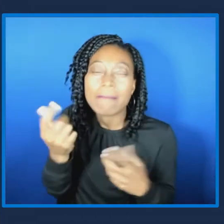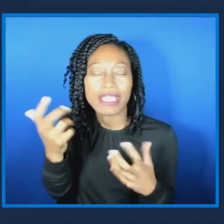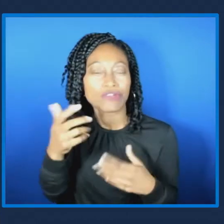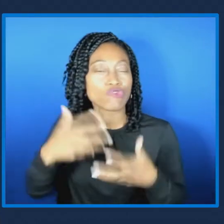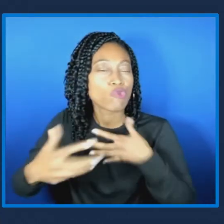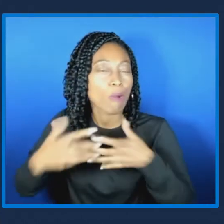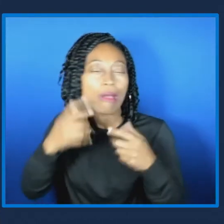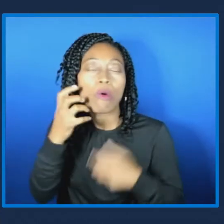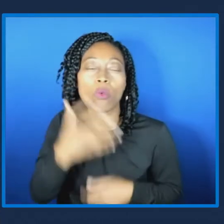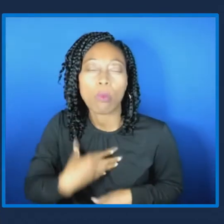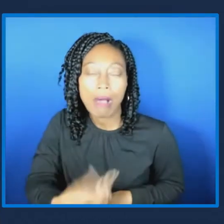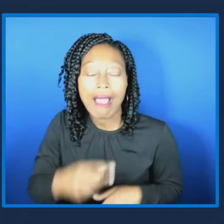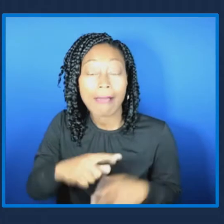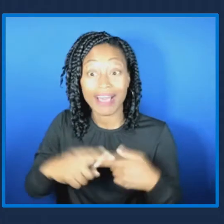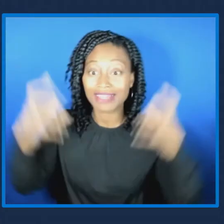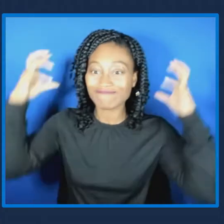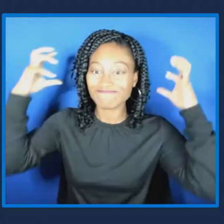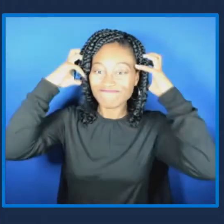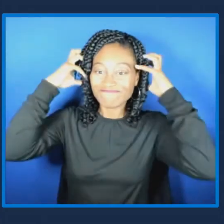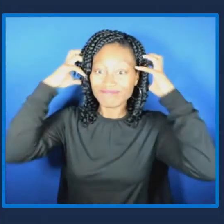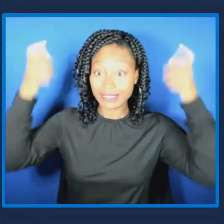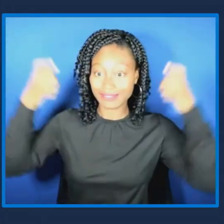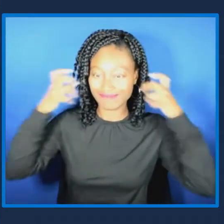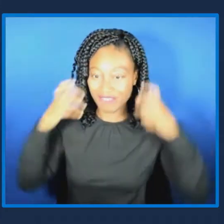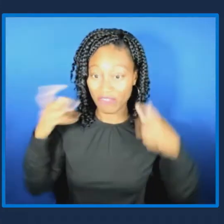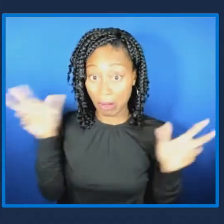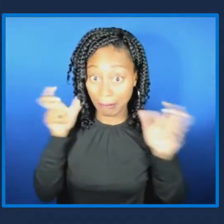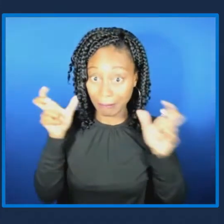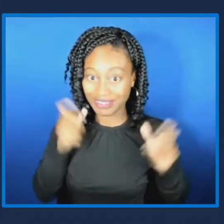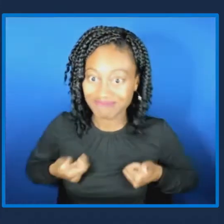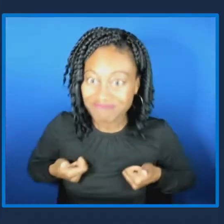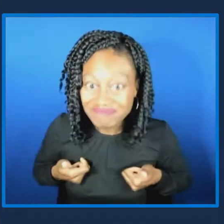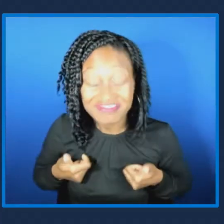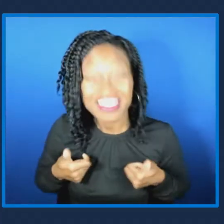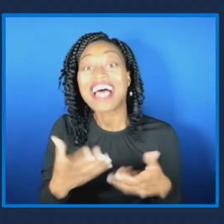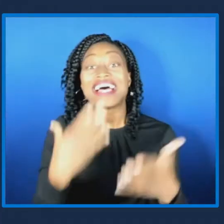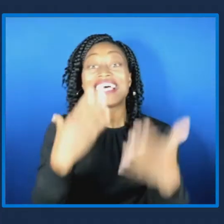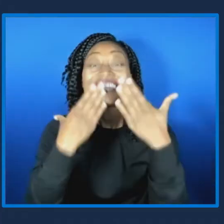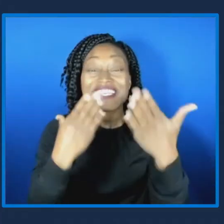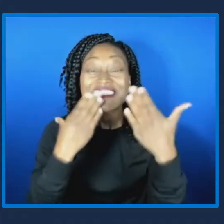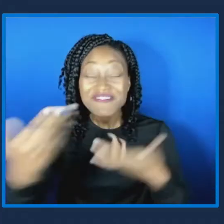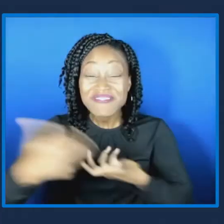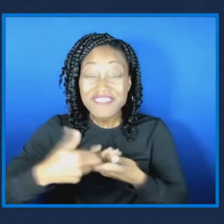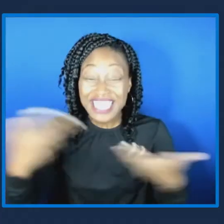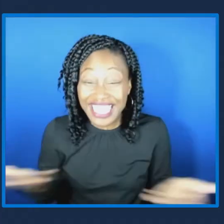Thank you Hector for being here. Thanks everyone, in fact, let's dig into the content.